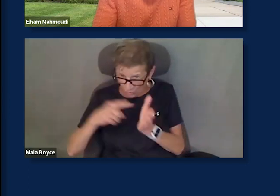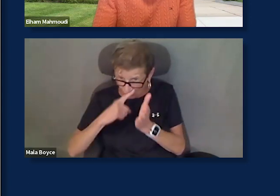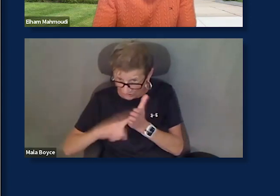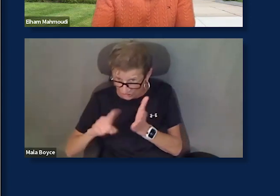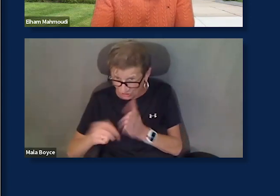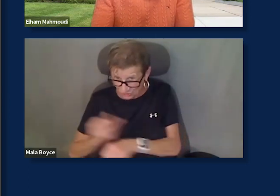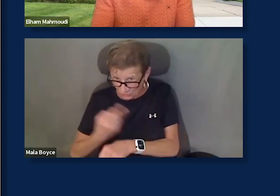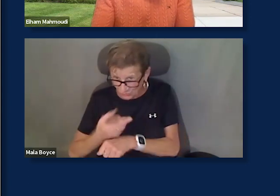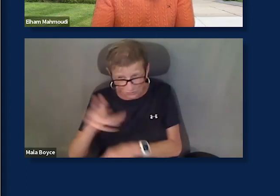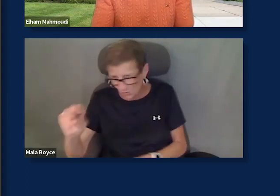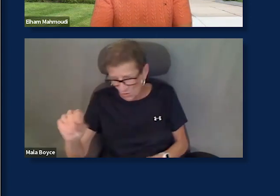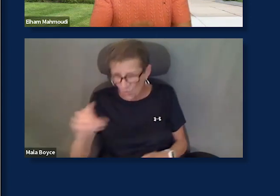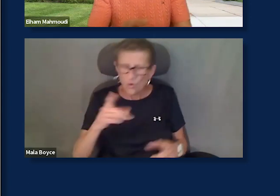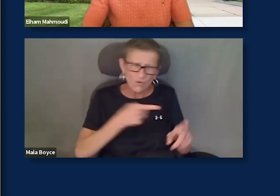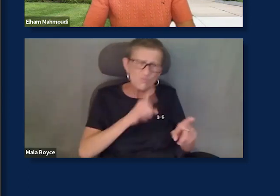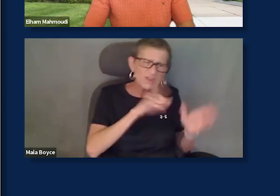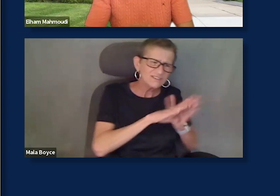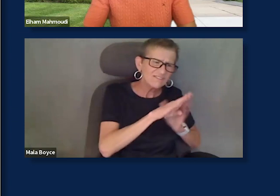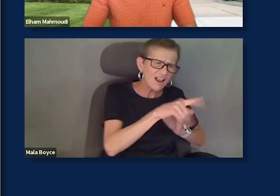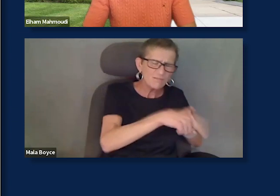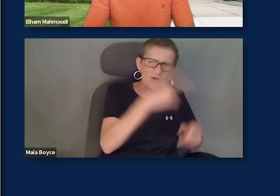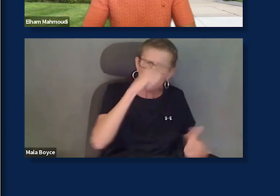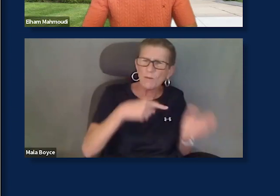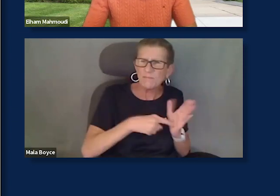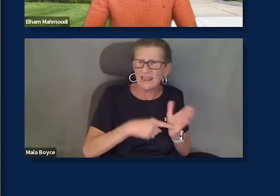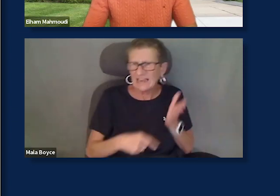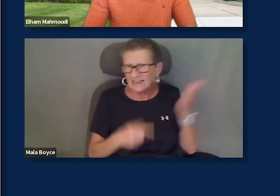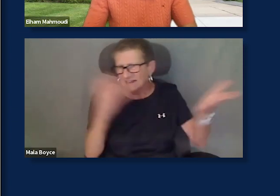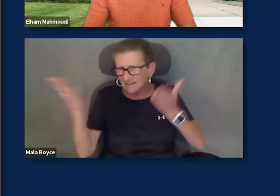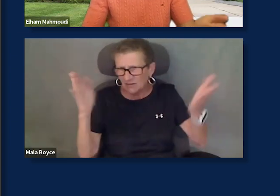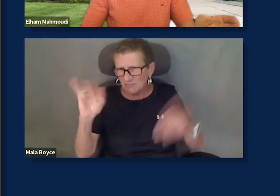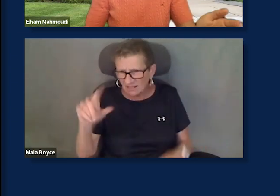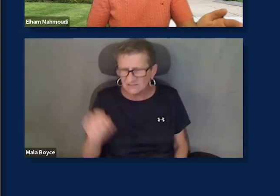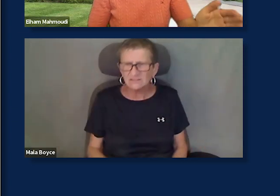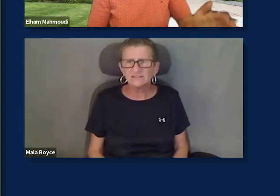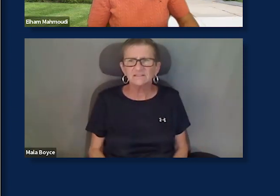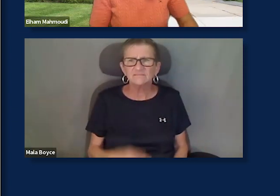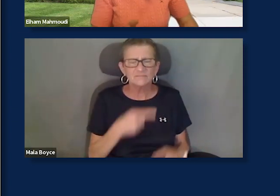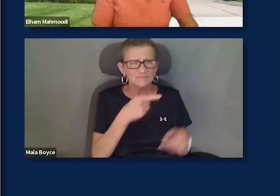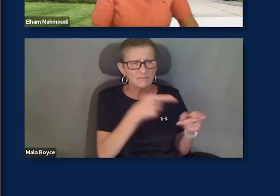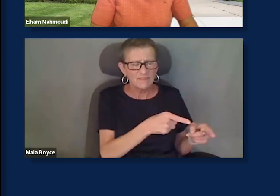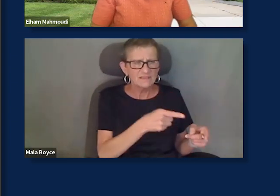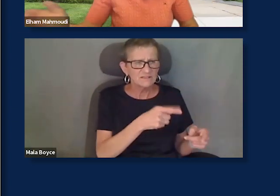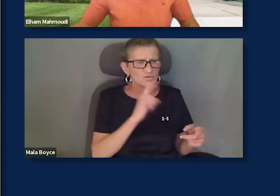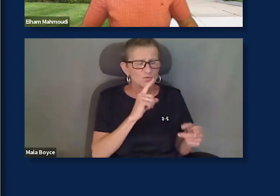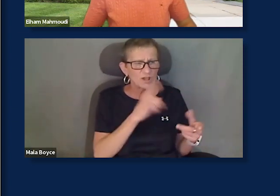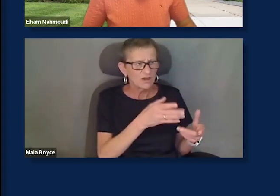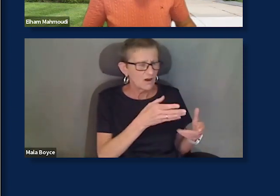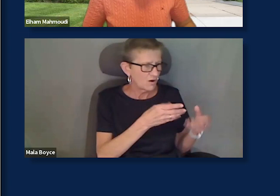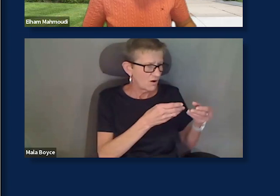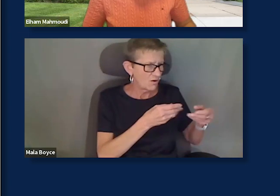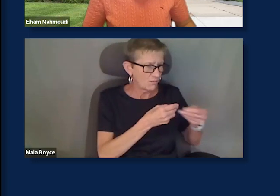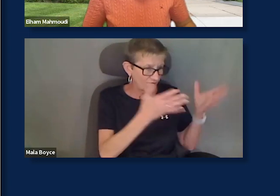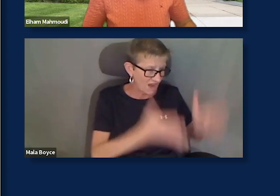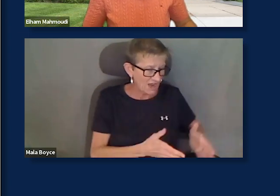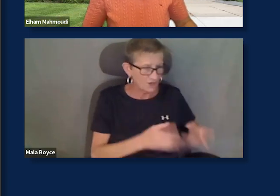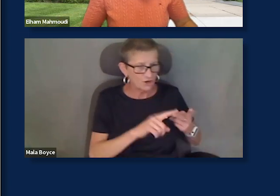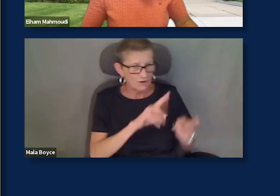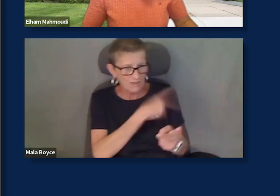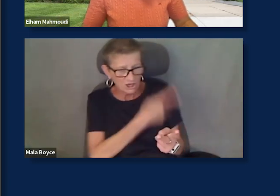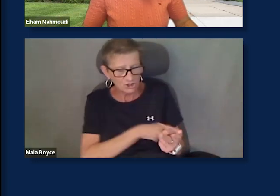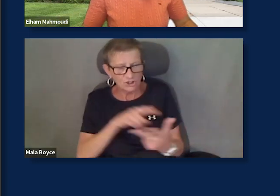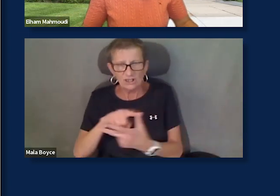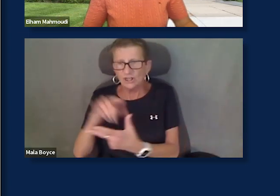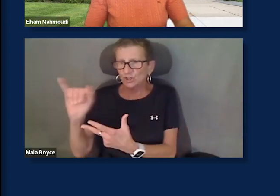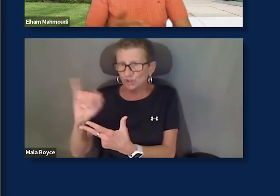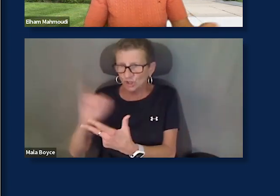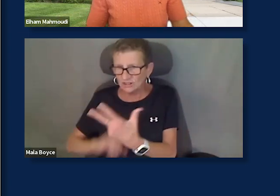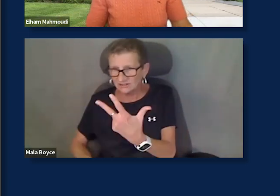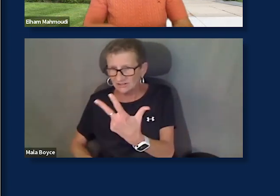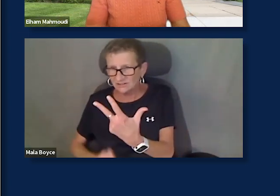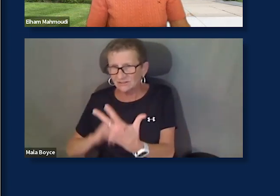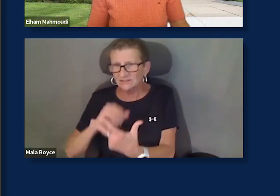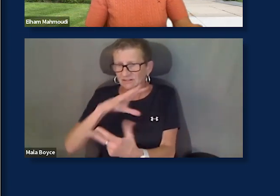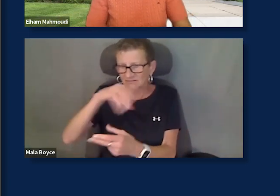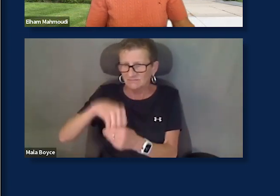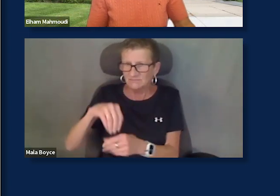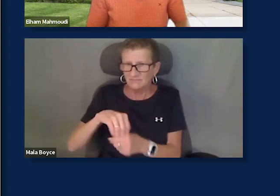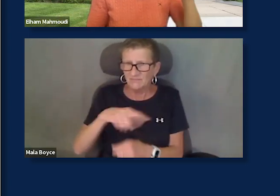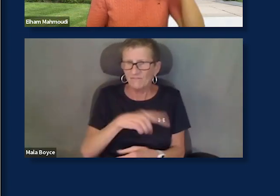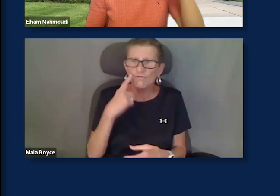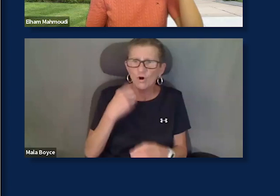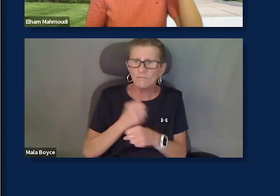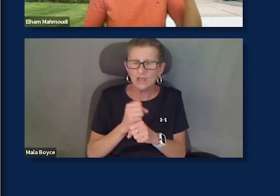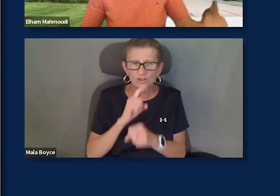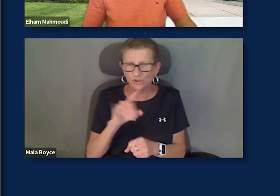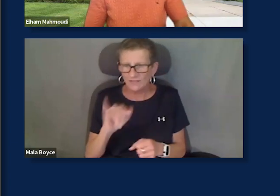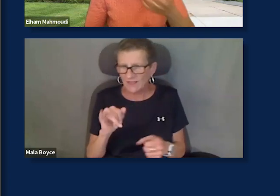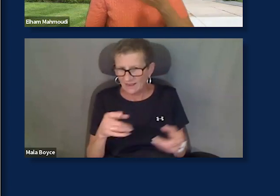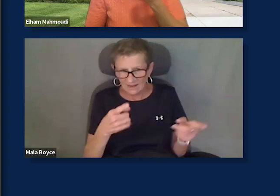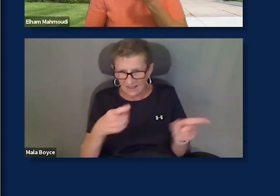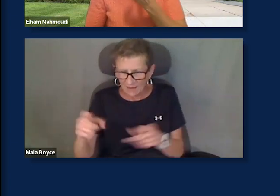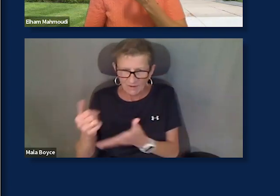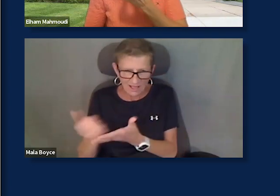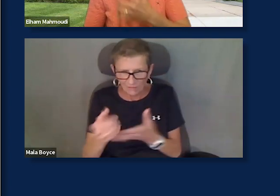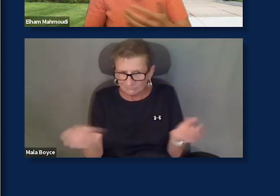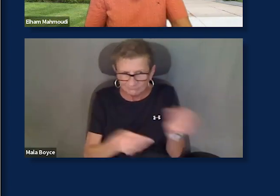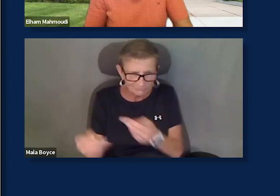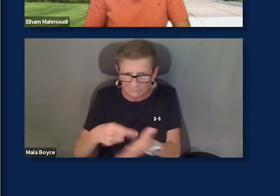They are basically the roadmap, or middleground, between patient providers and insurers, to basically enable the transaction, the healthcare transaction.